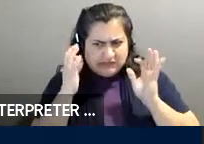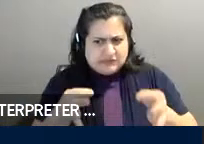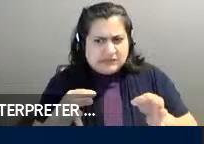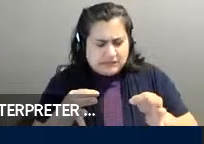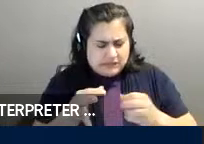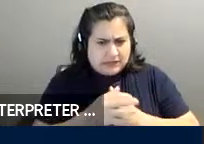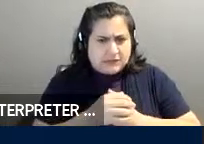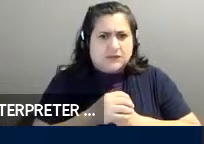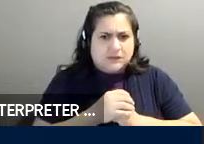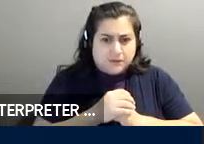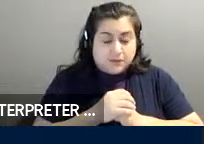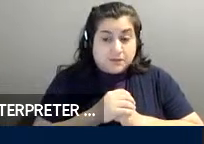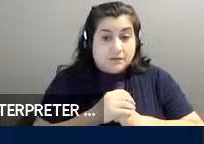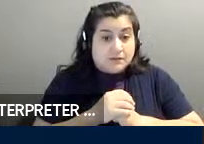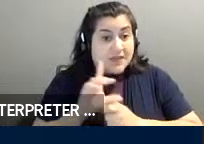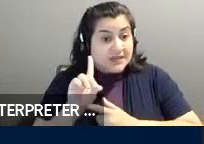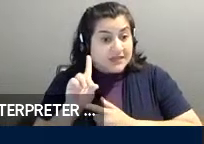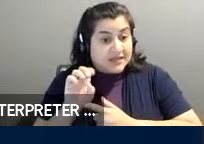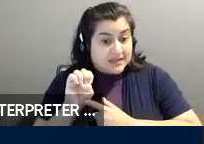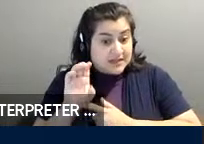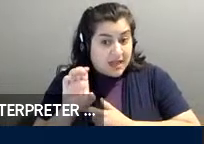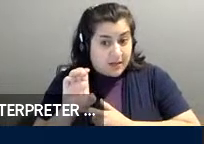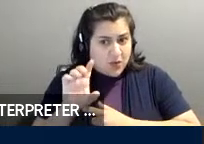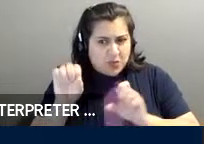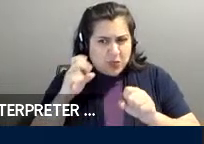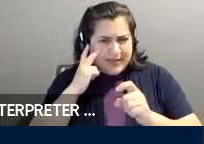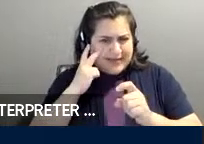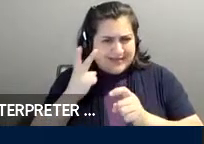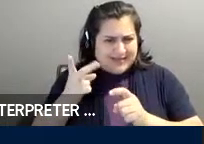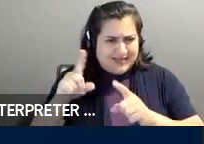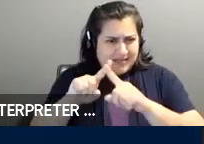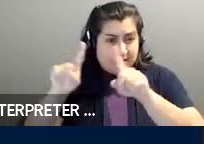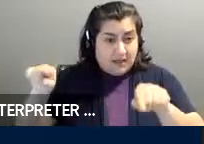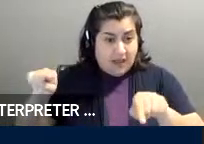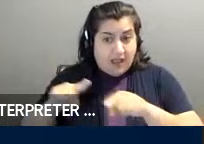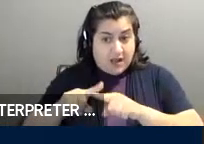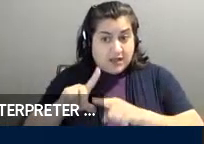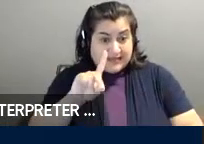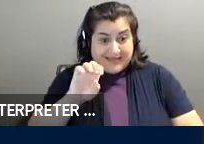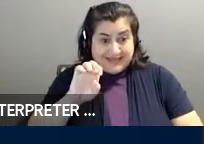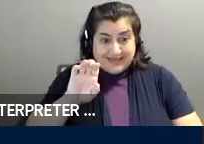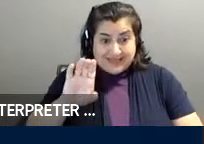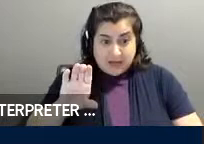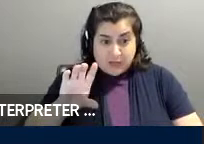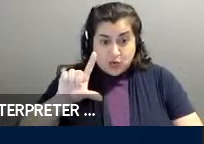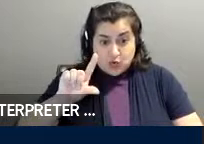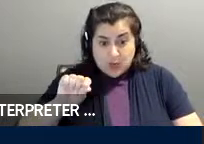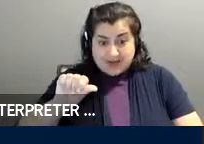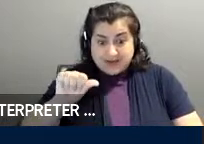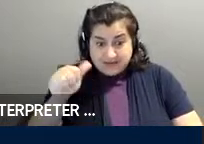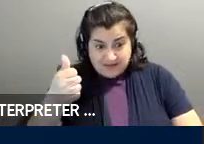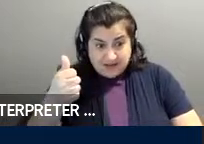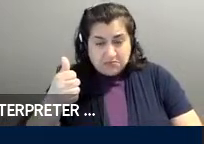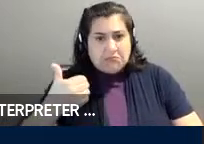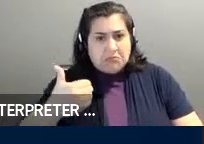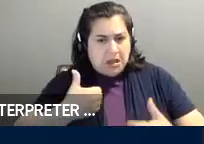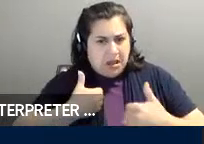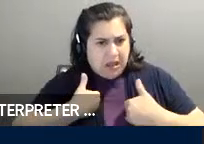So in December, as we know here on the slide, in December 2010 there was a report done, a study done.